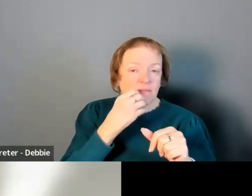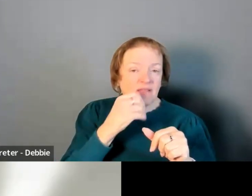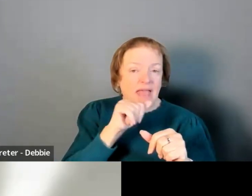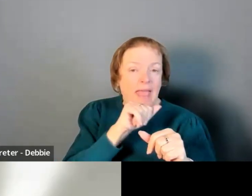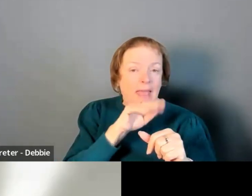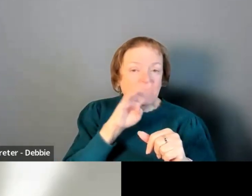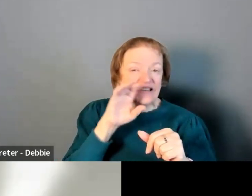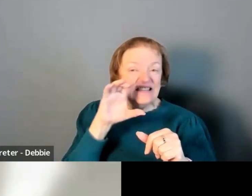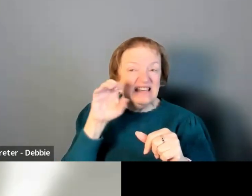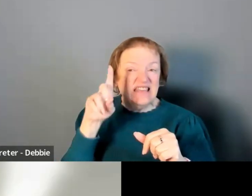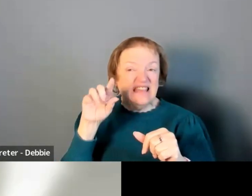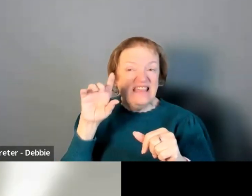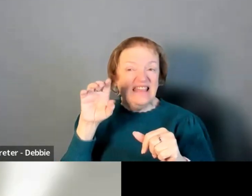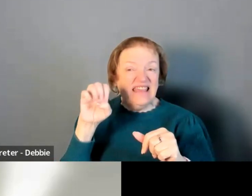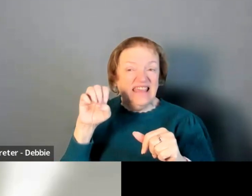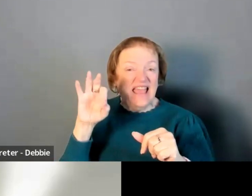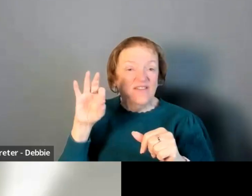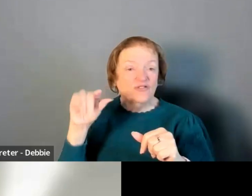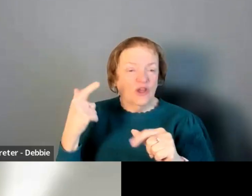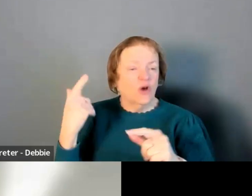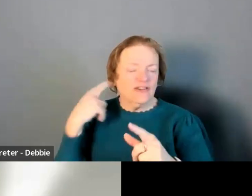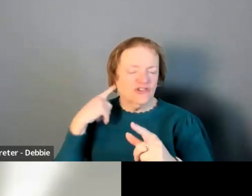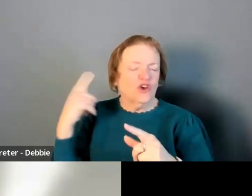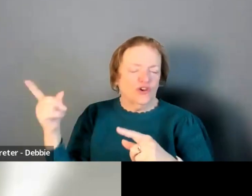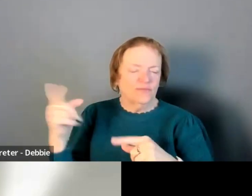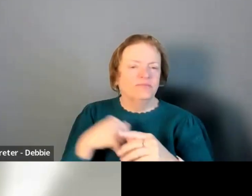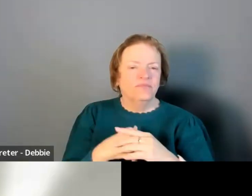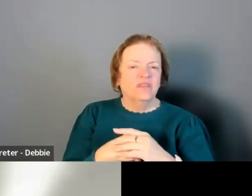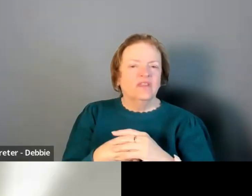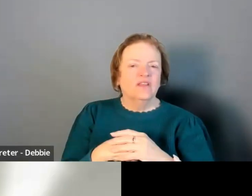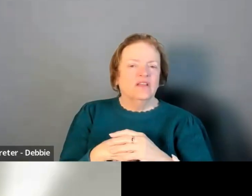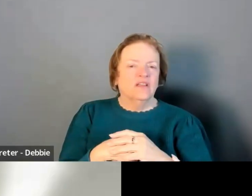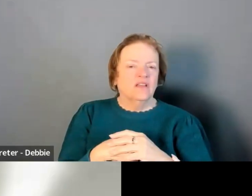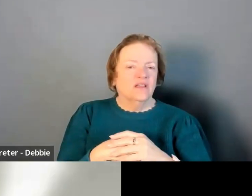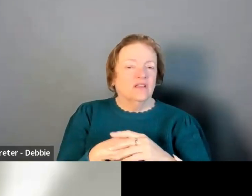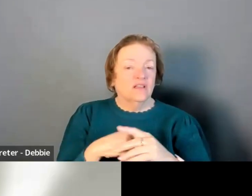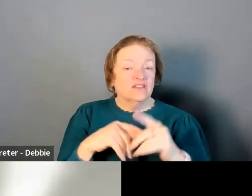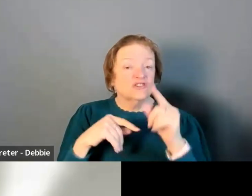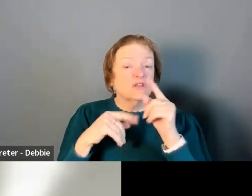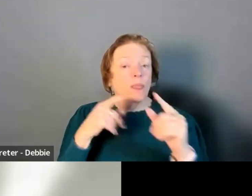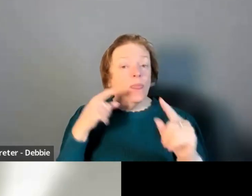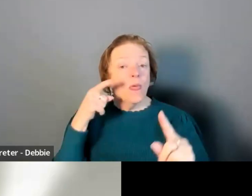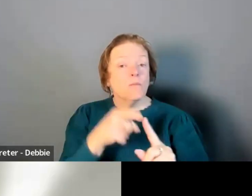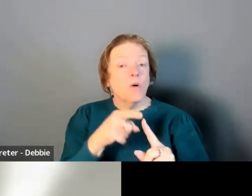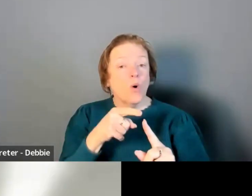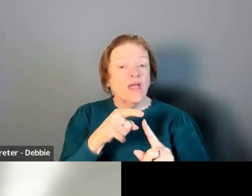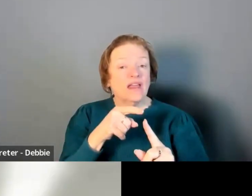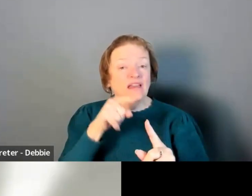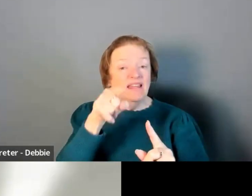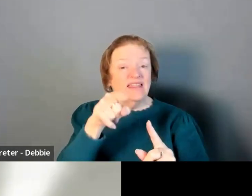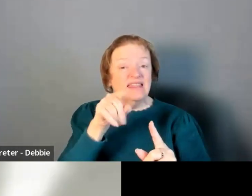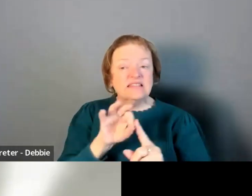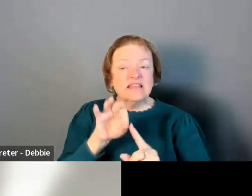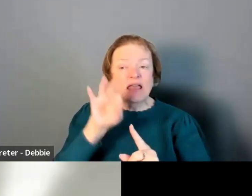Okay, she heard me. All right, so the point is, is that this can drop in FM for you. If you are